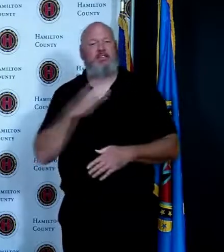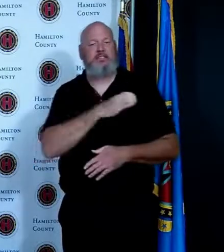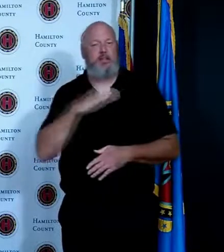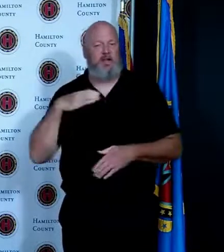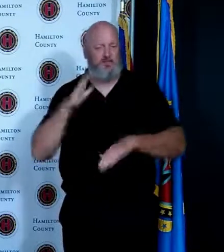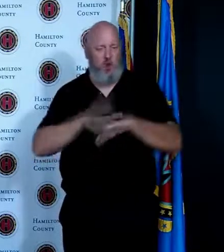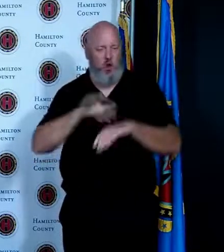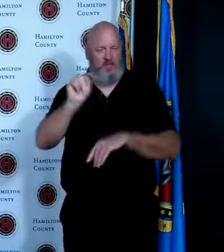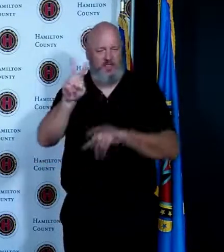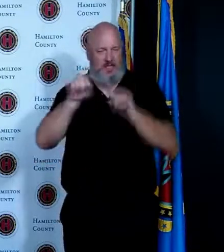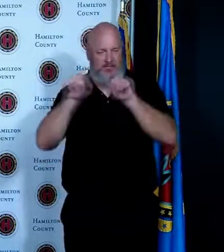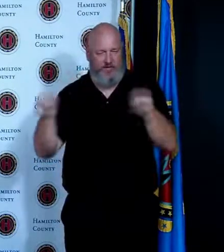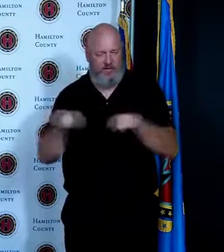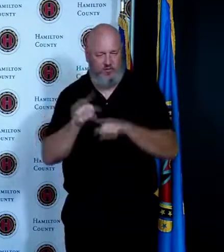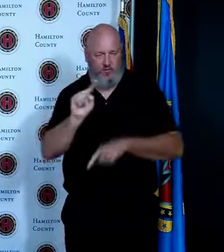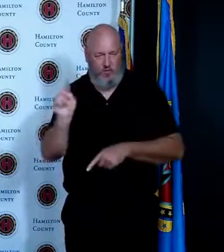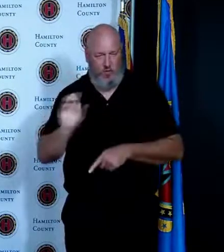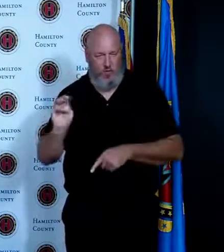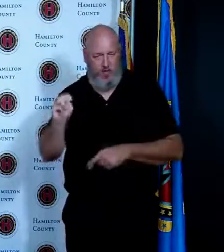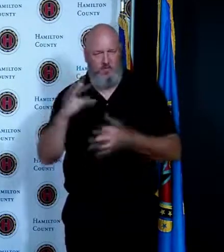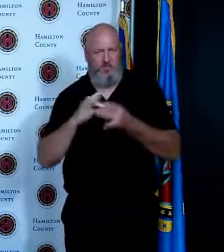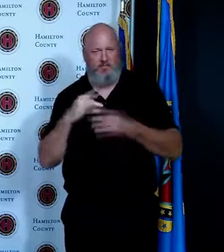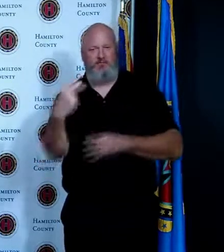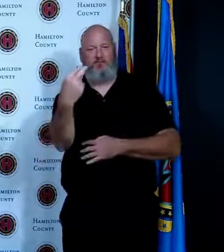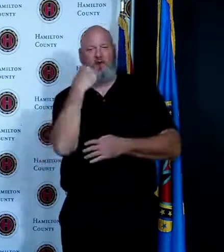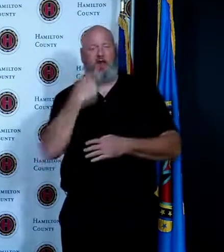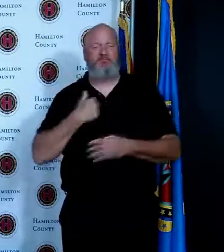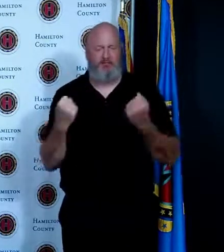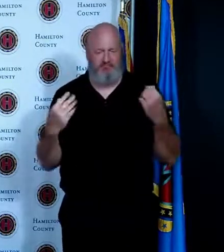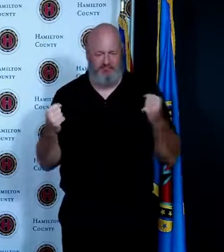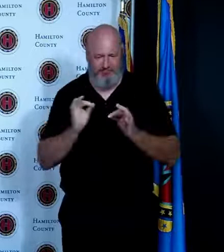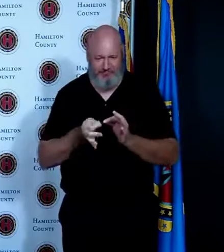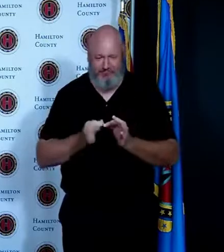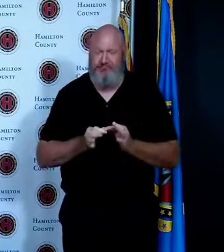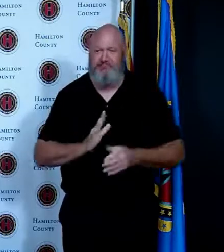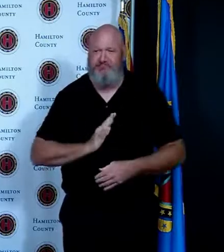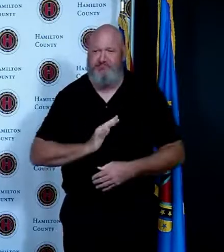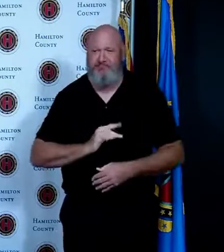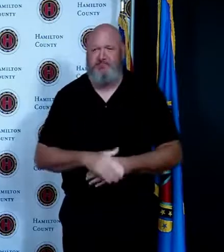gonna get started good morning everyone thanks as always to Jay and Danielle for